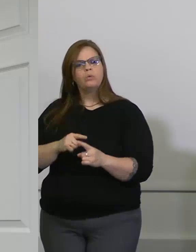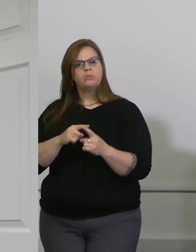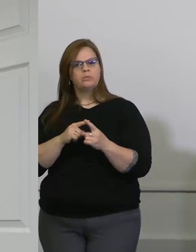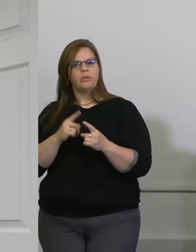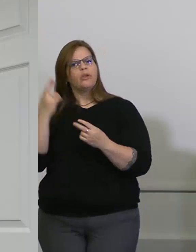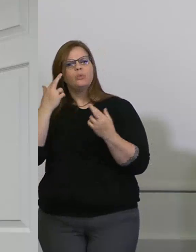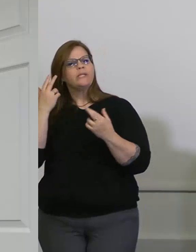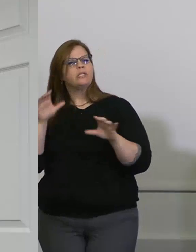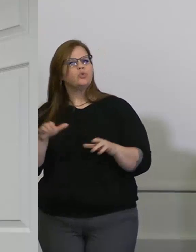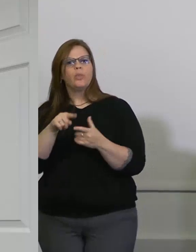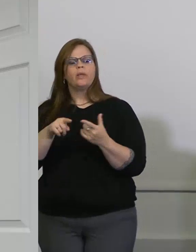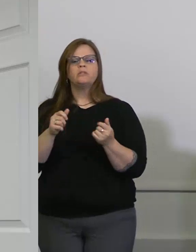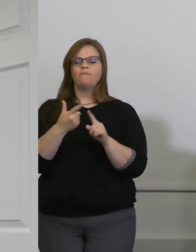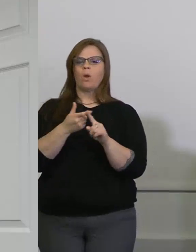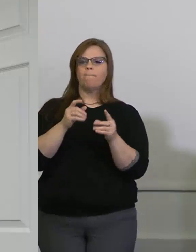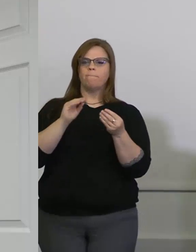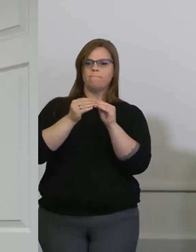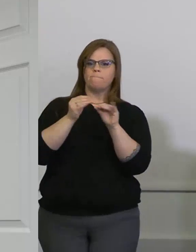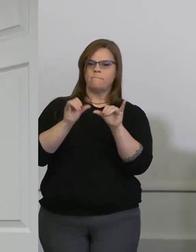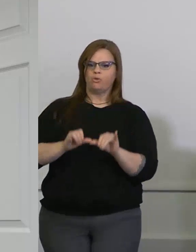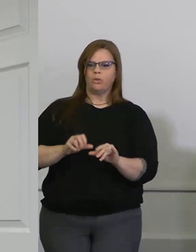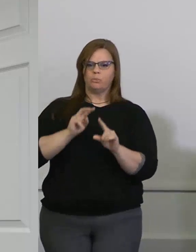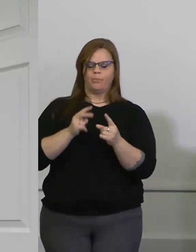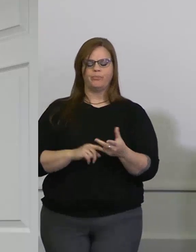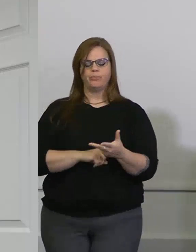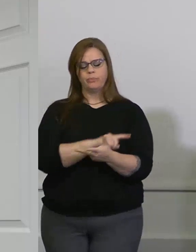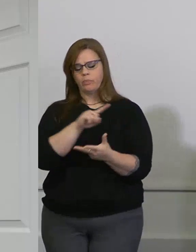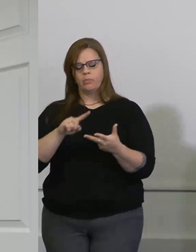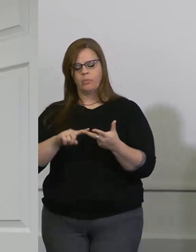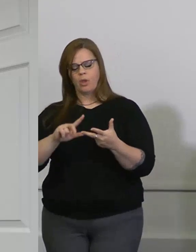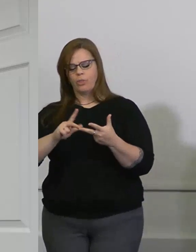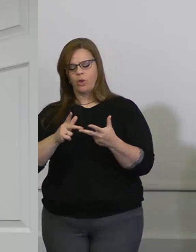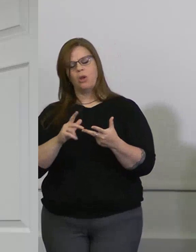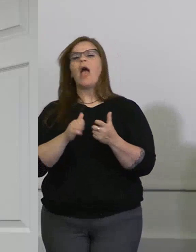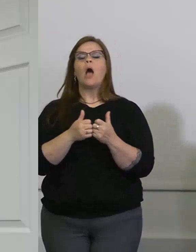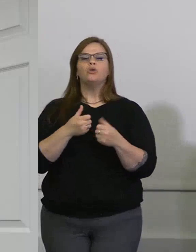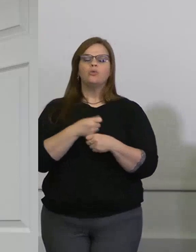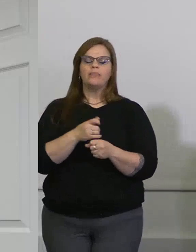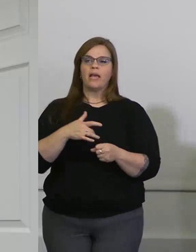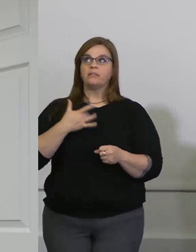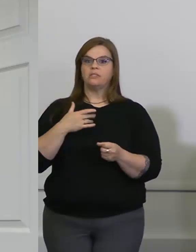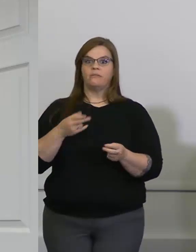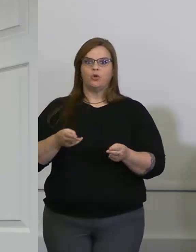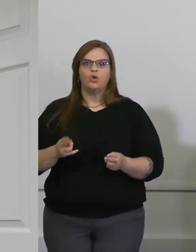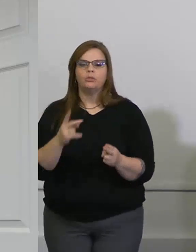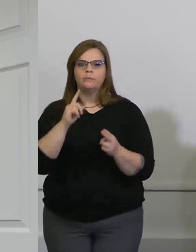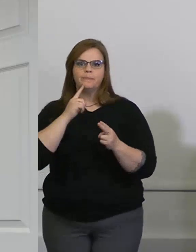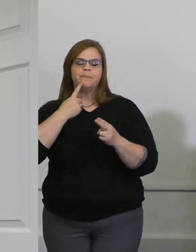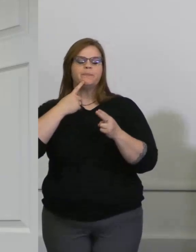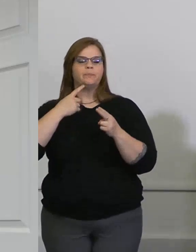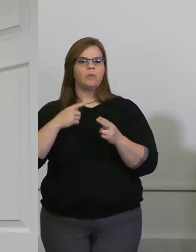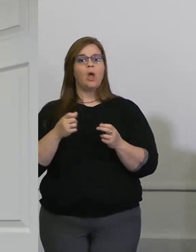of things we're going to pack there. But then I think the third part is how to create a sense of urgency, because so many times I hear people say like I want to